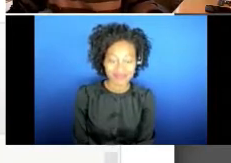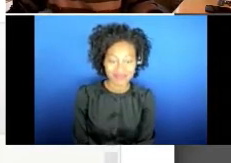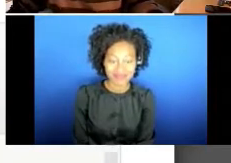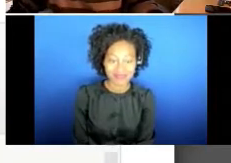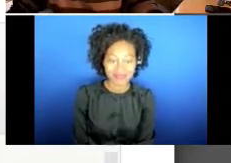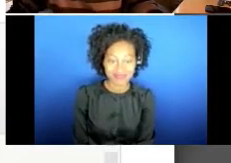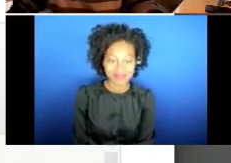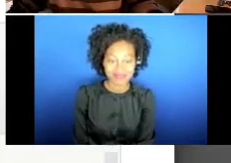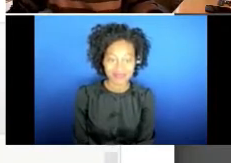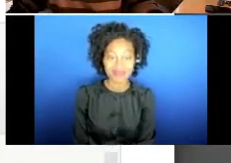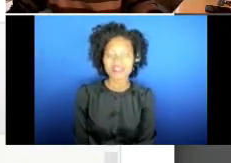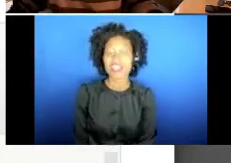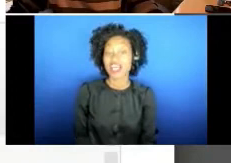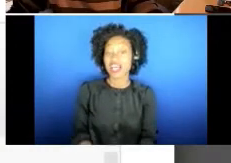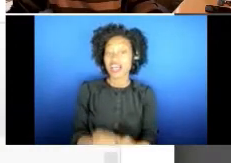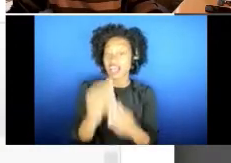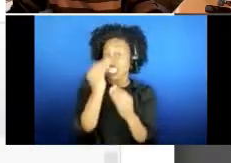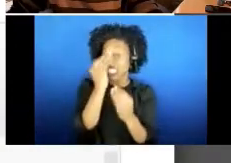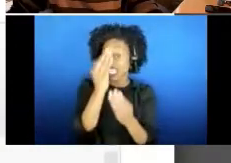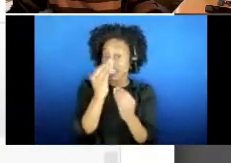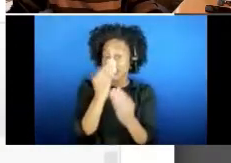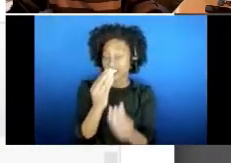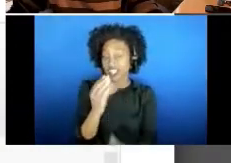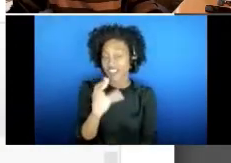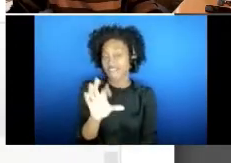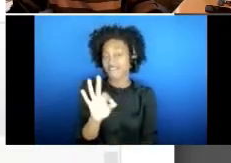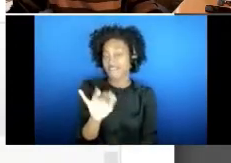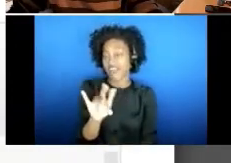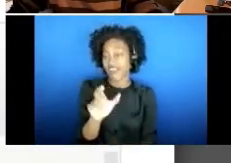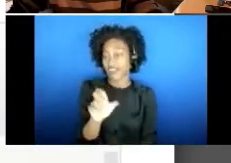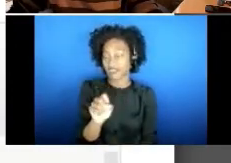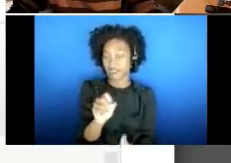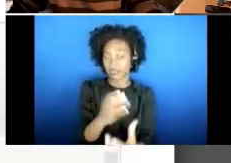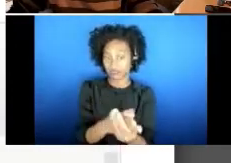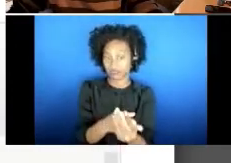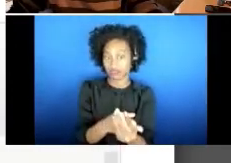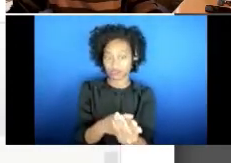Contained files, to add. Add files,